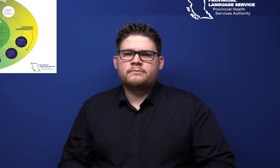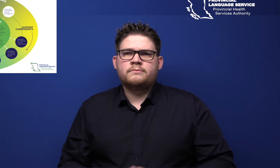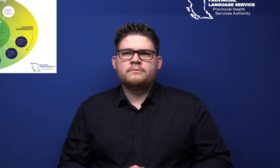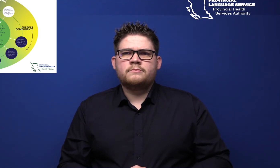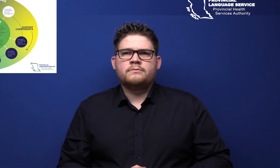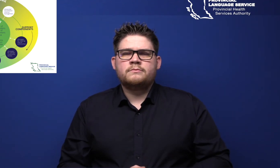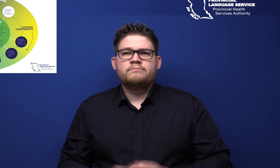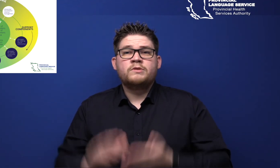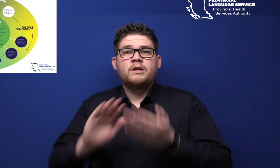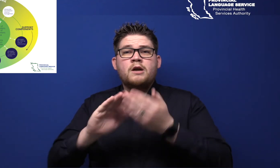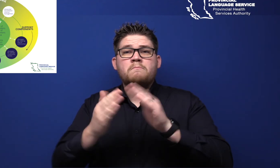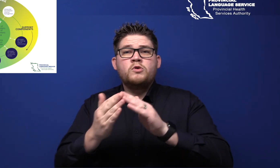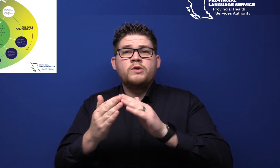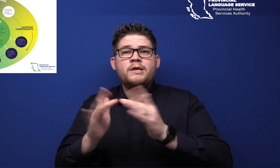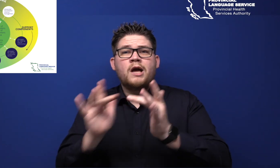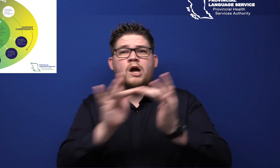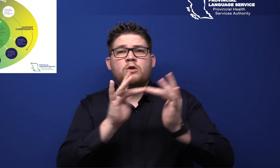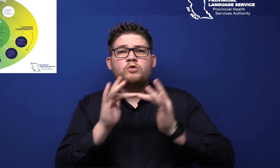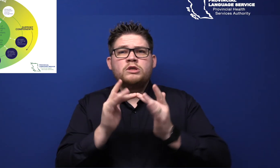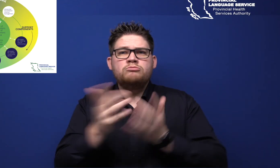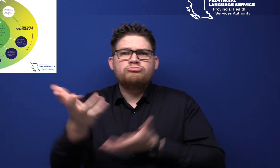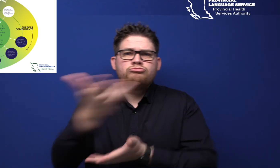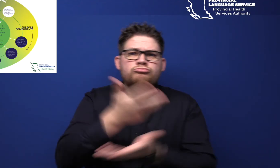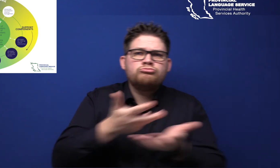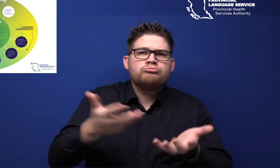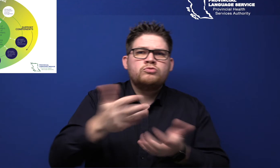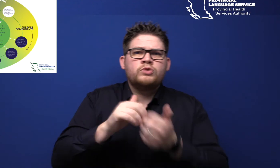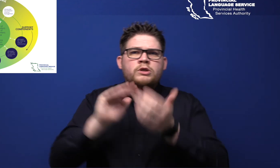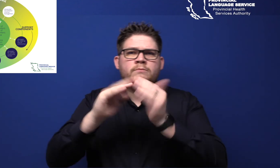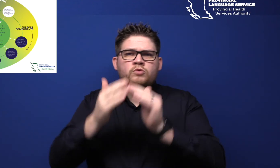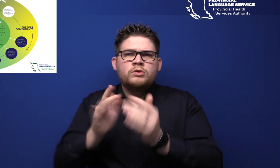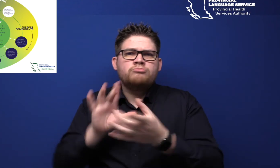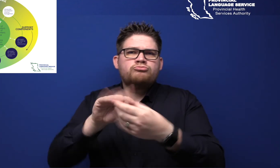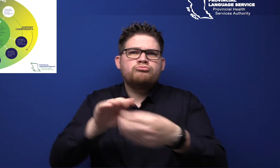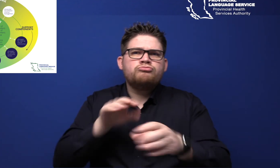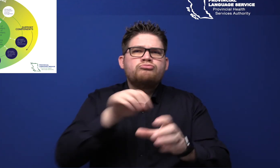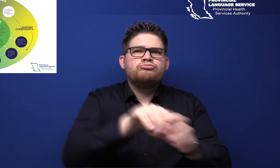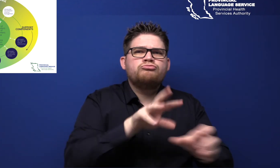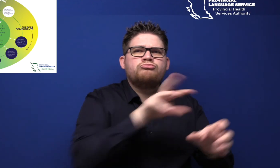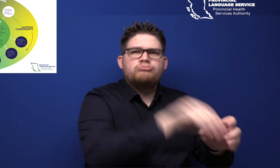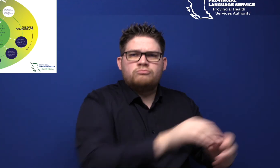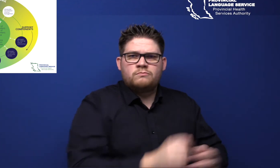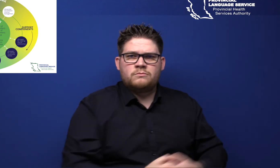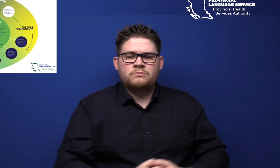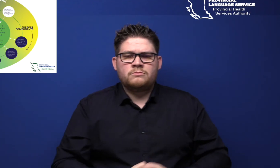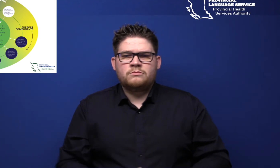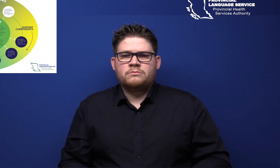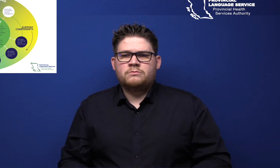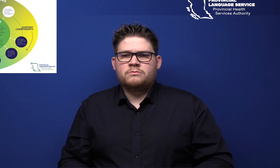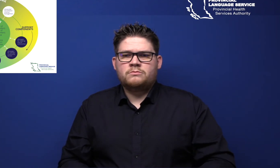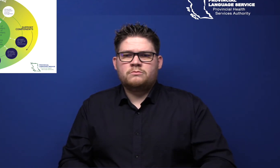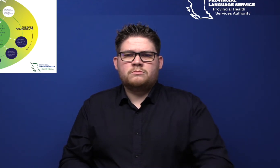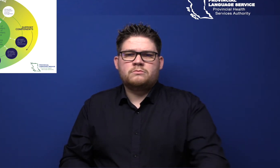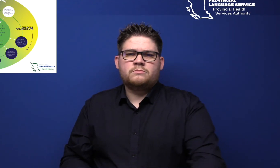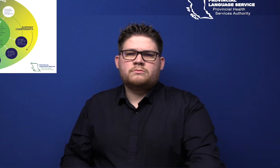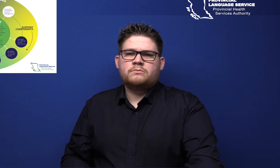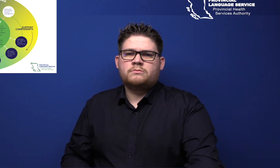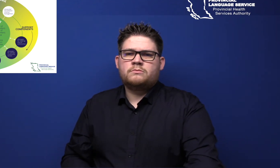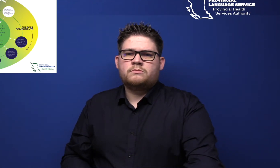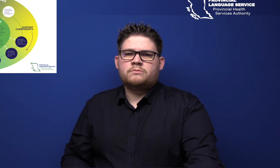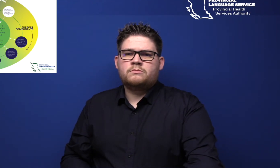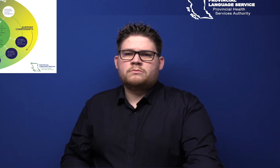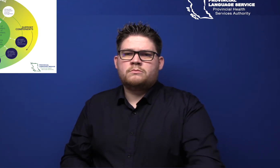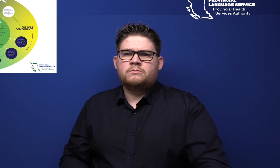COMMUNITY OUTREACH WILL FALL UNDER THE RESPONSIBILITIES OF PLS.